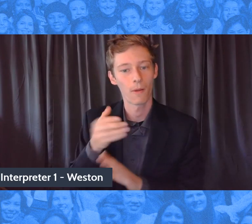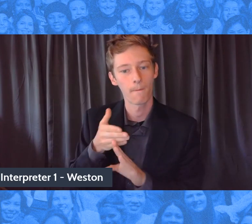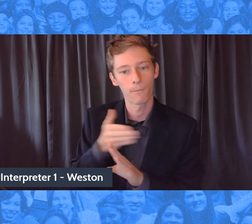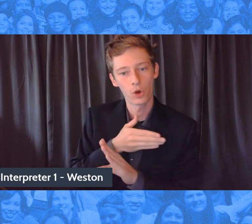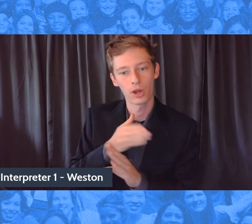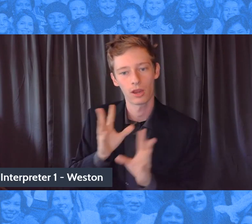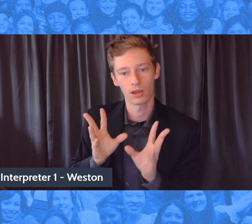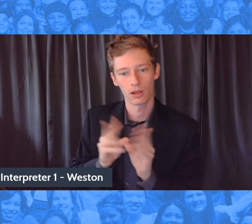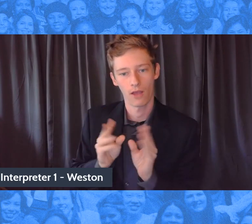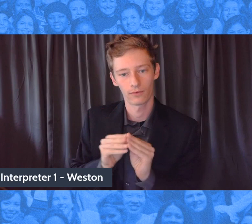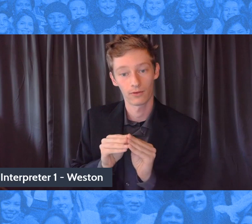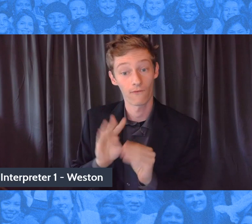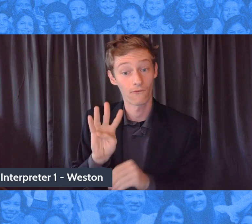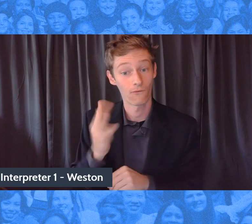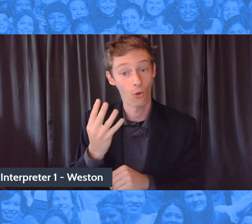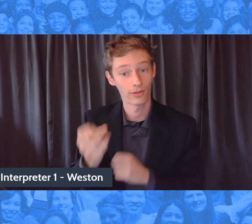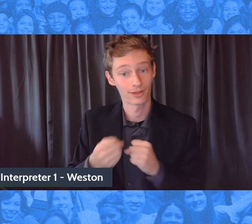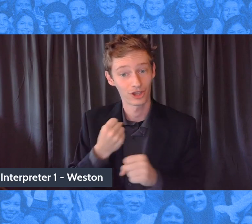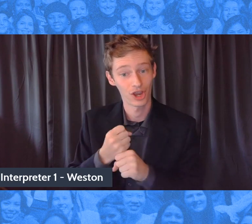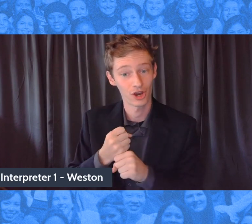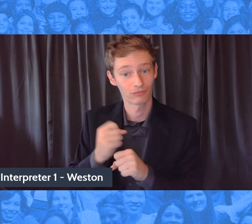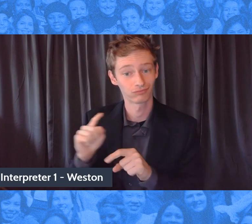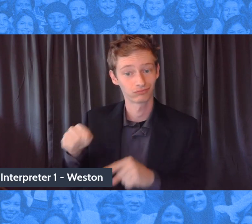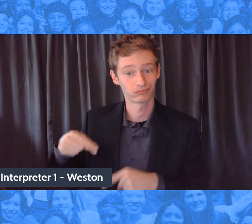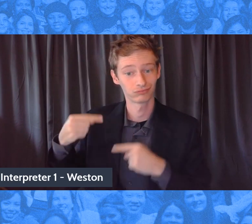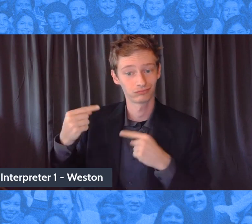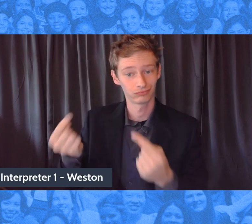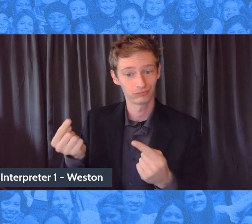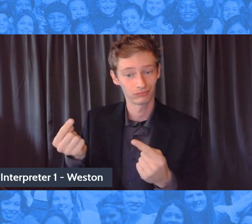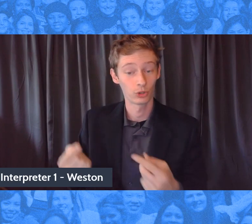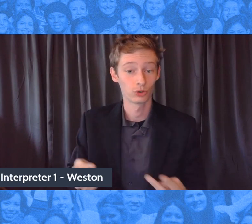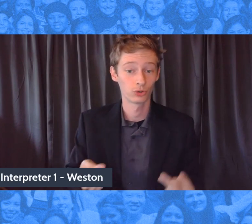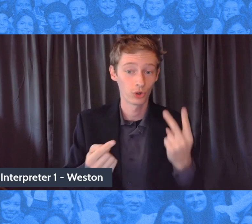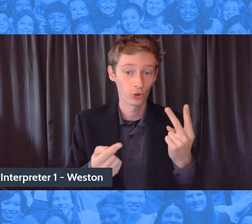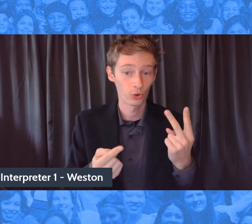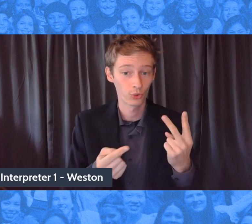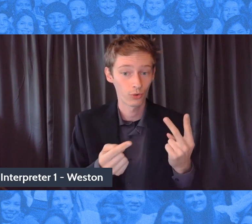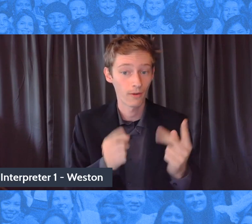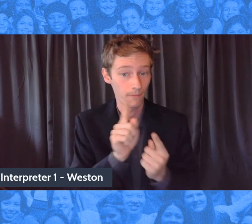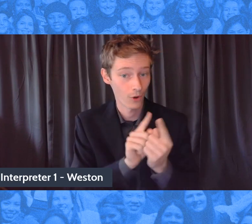we've hosted the conference with Netroots. Two in-person, remember those days?